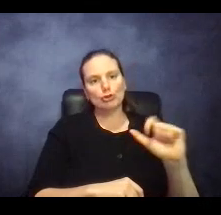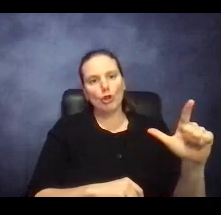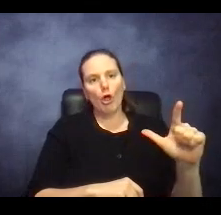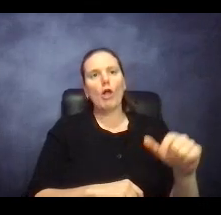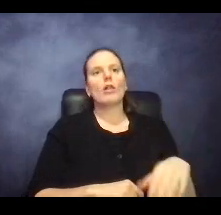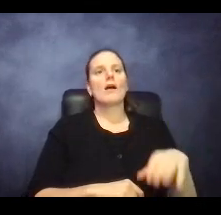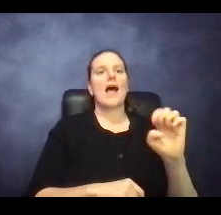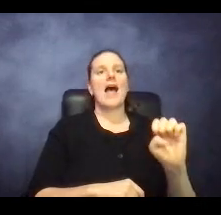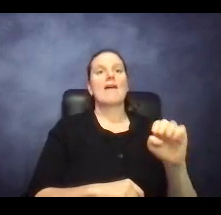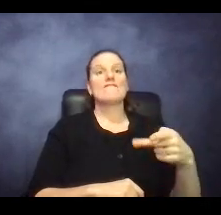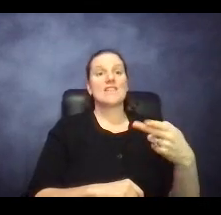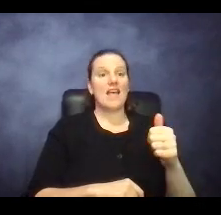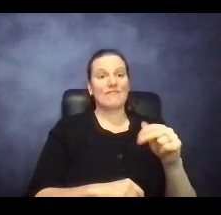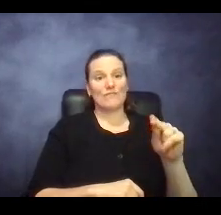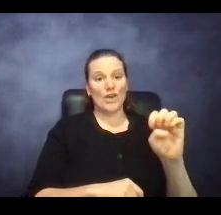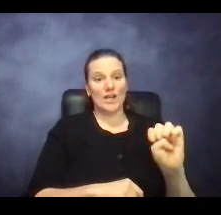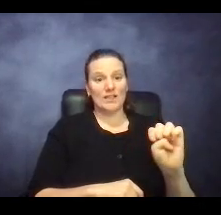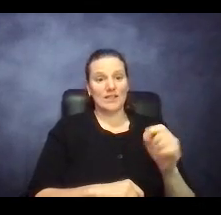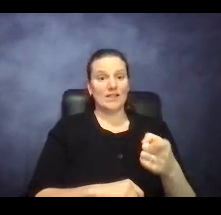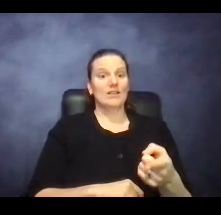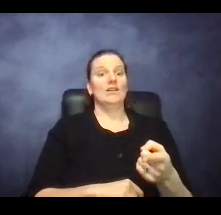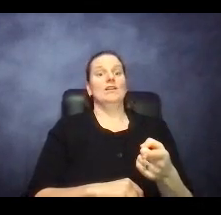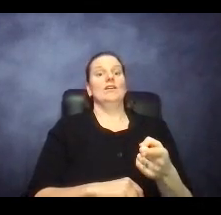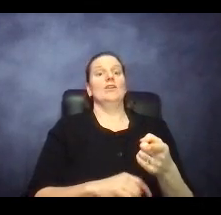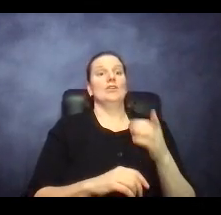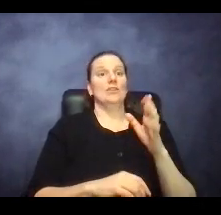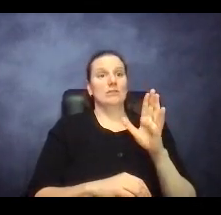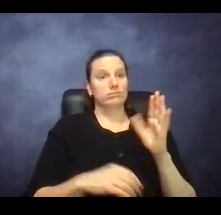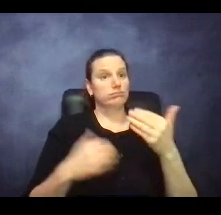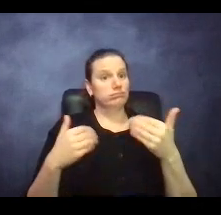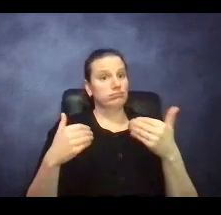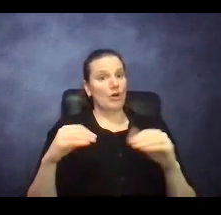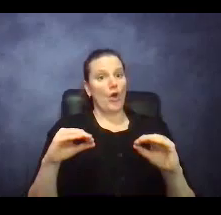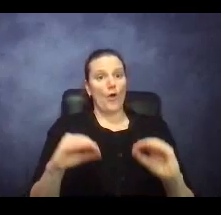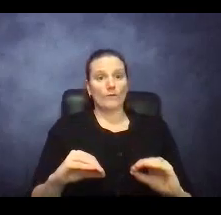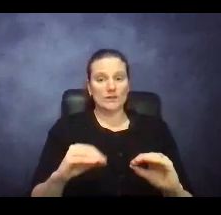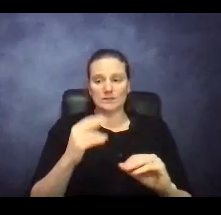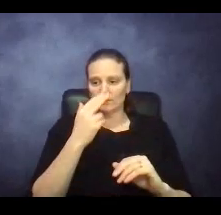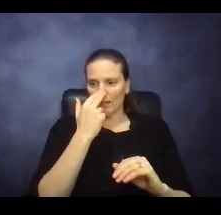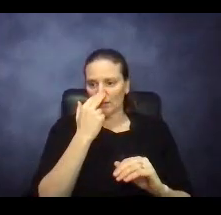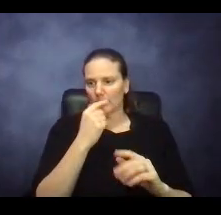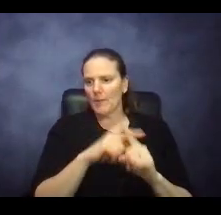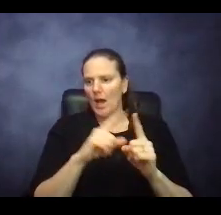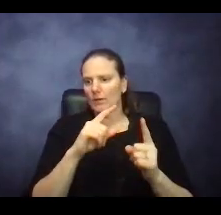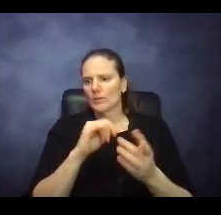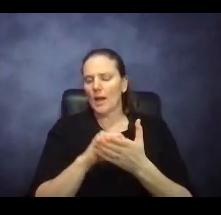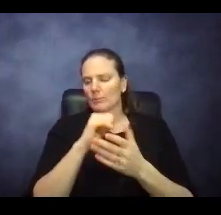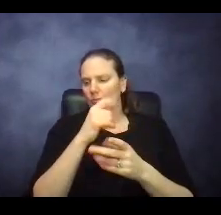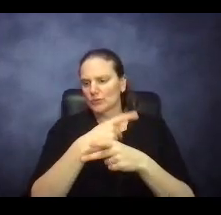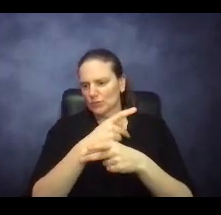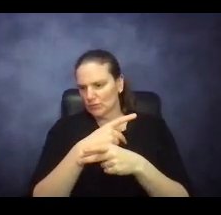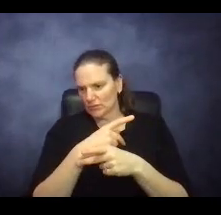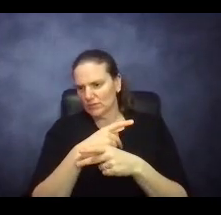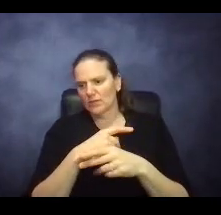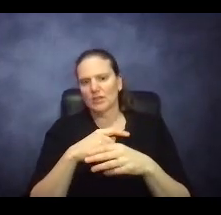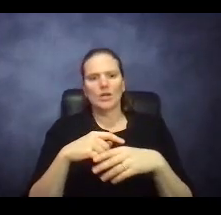they are like, you're hilarious ovaries. They we're not gonna produce that estrogen. We're not gonna produce that progesterone, that testosterone that you need.